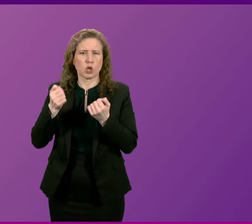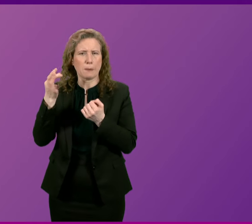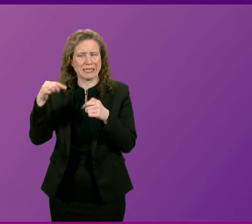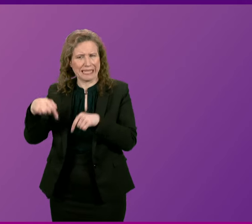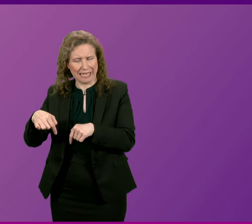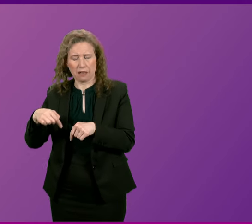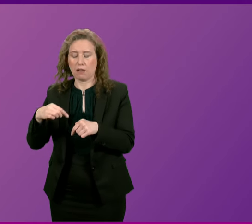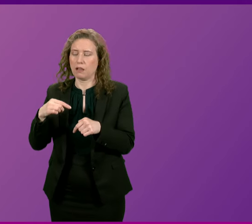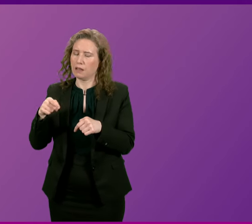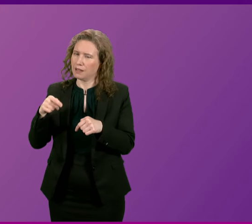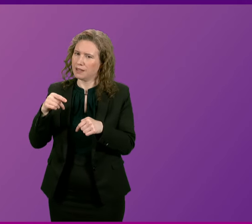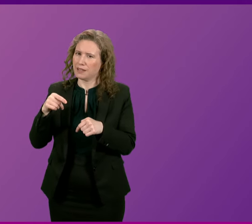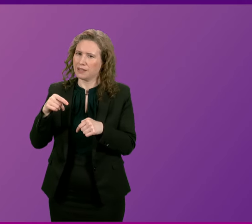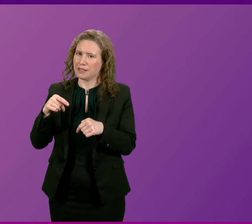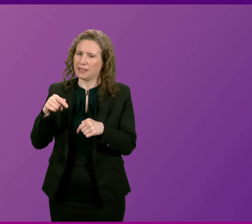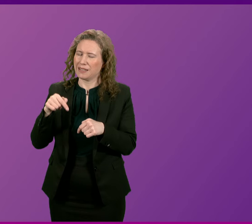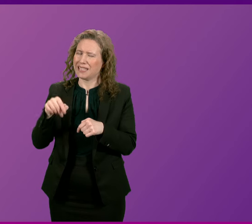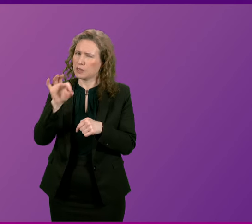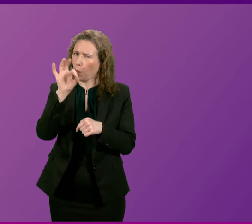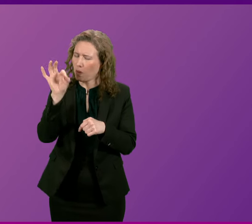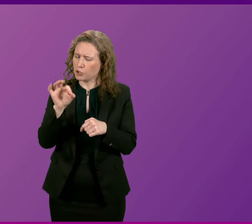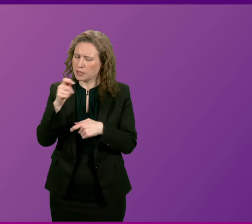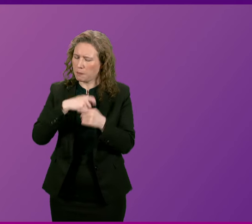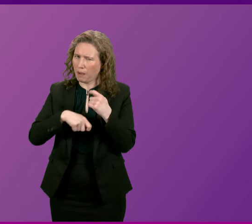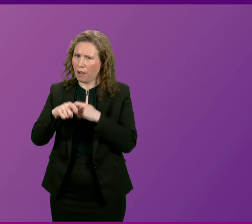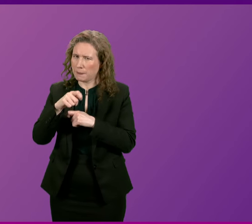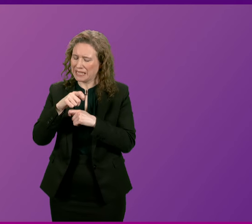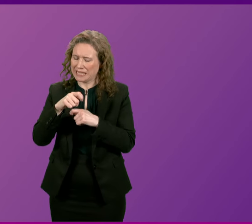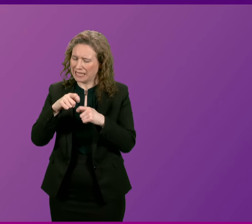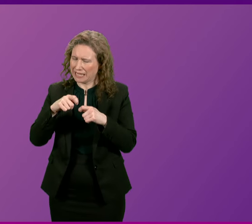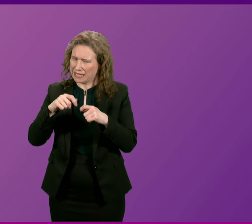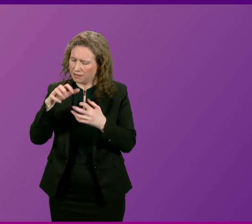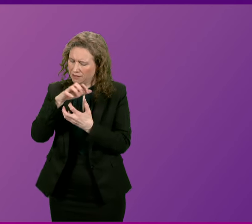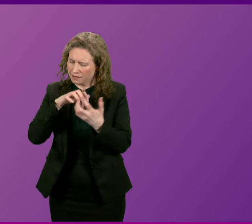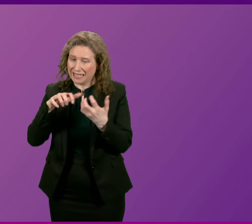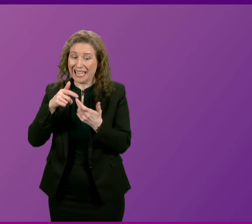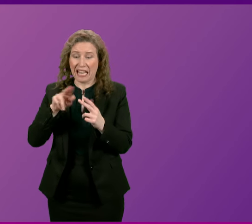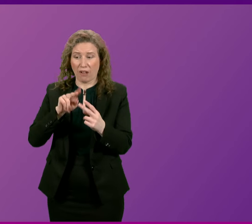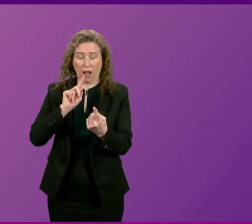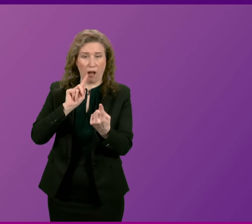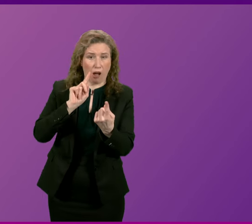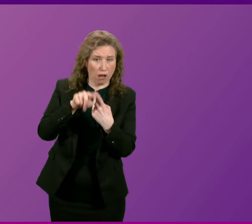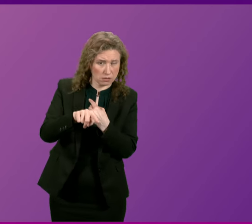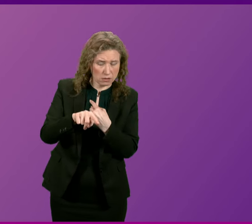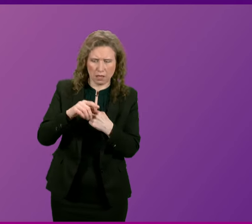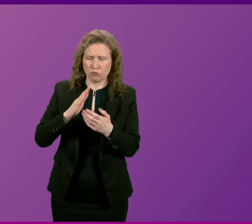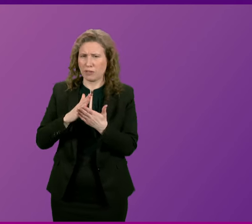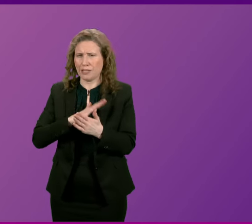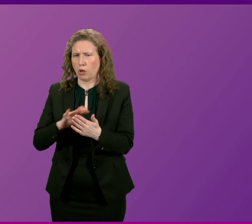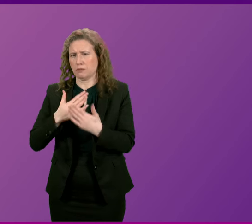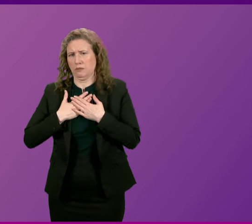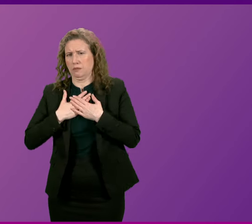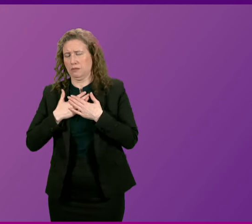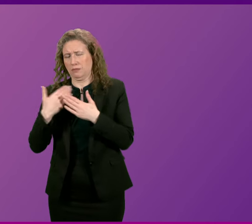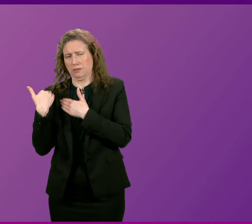we are getting into territory where I will, if I answer in a great deal of detail, be intruding on